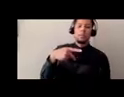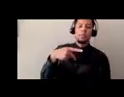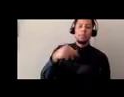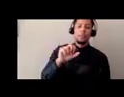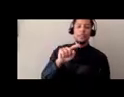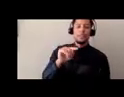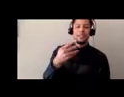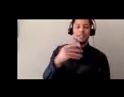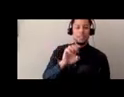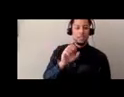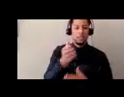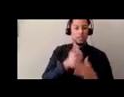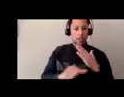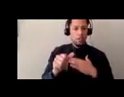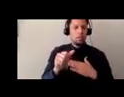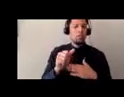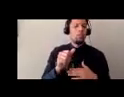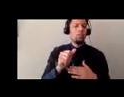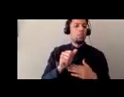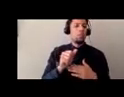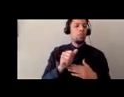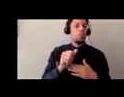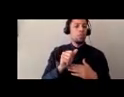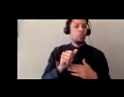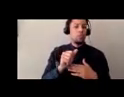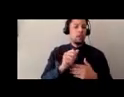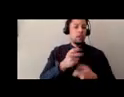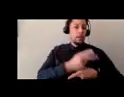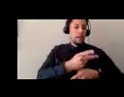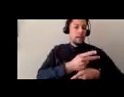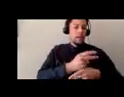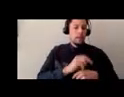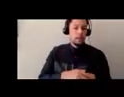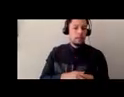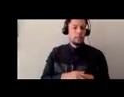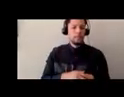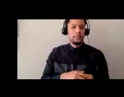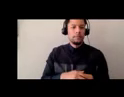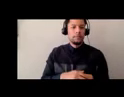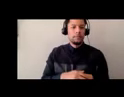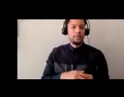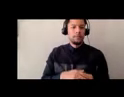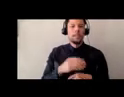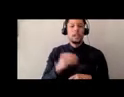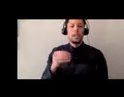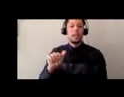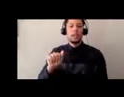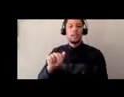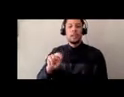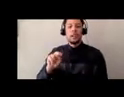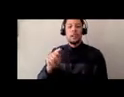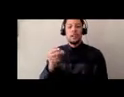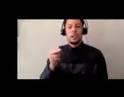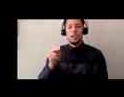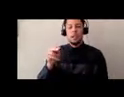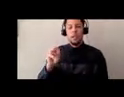And then of course anthem is a regular attendee as well to our meetings.